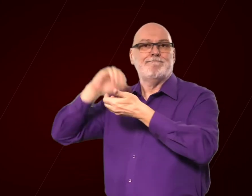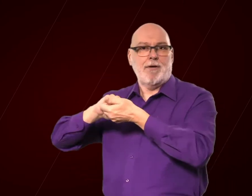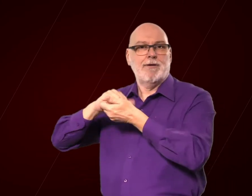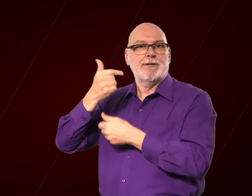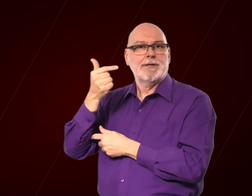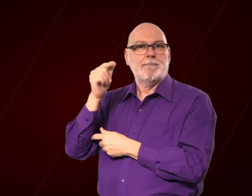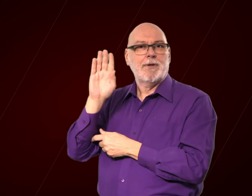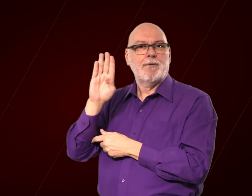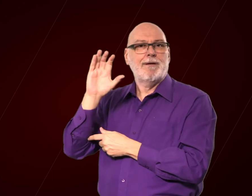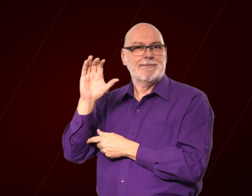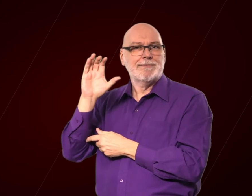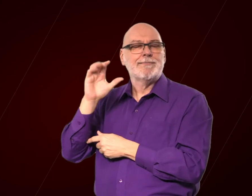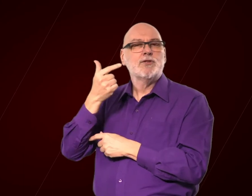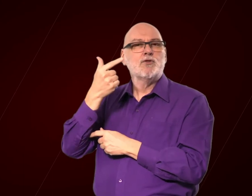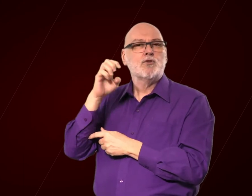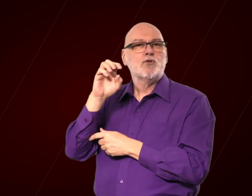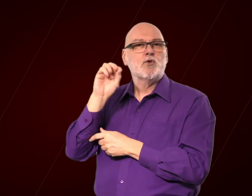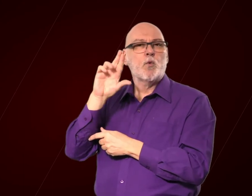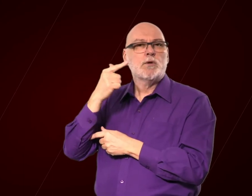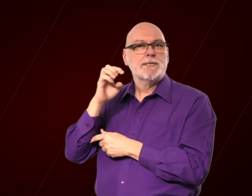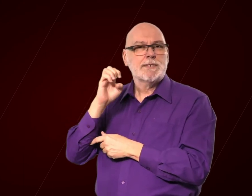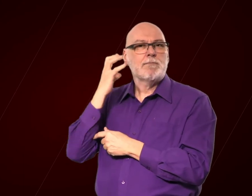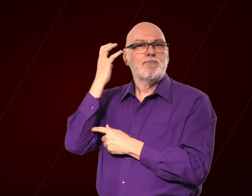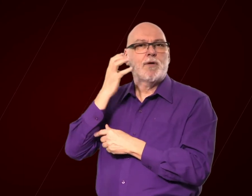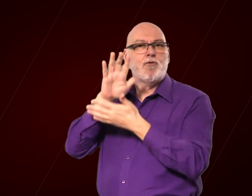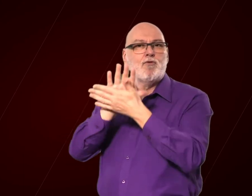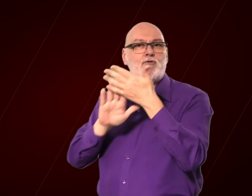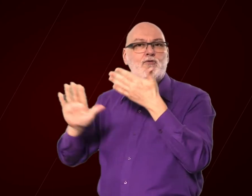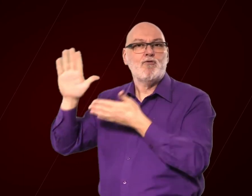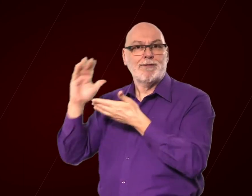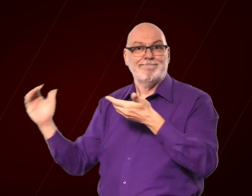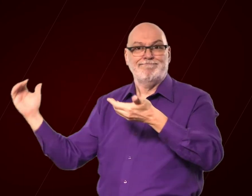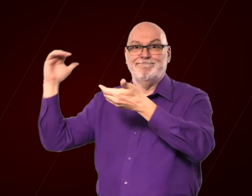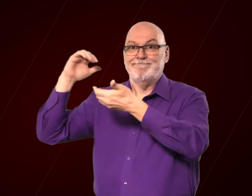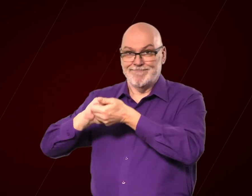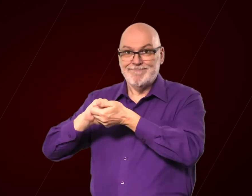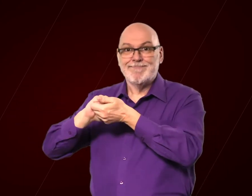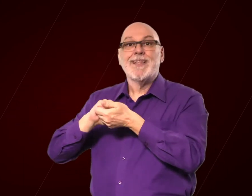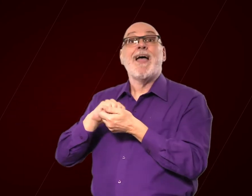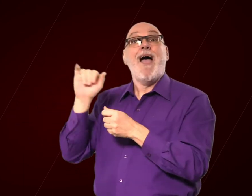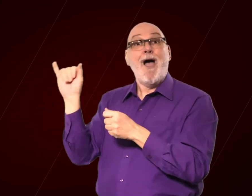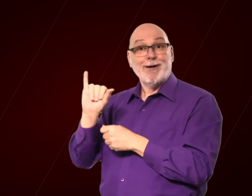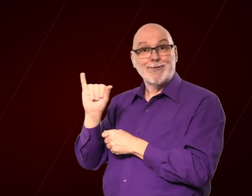with George Brown College, GBC for short